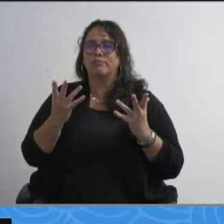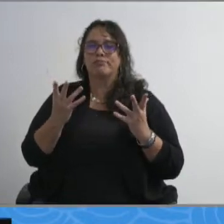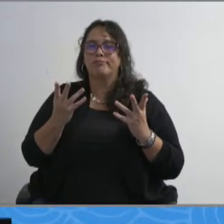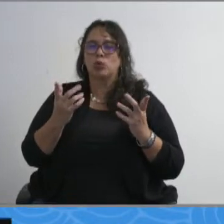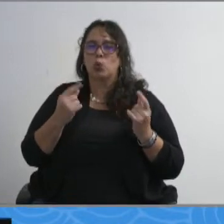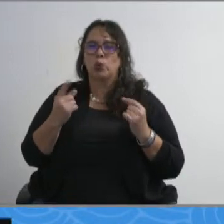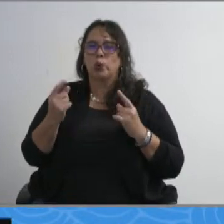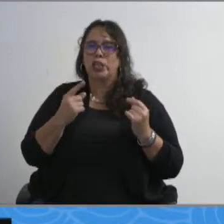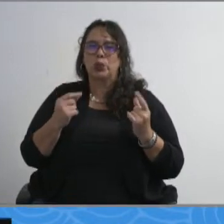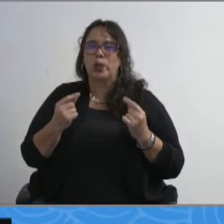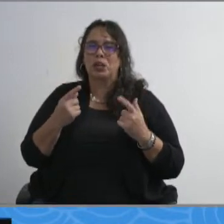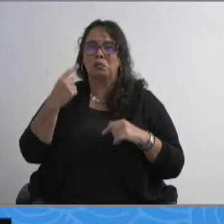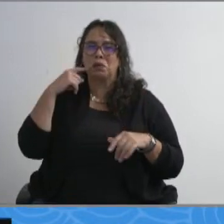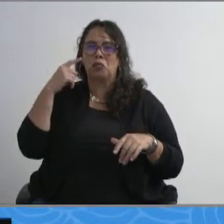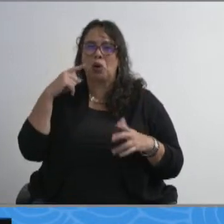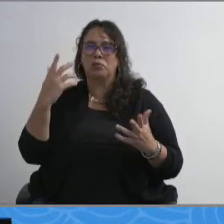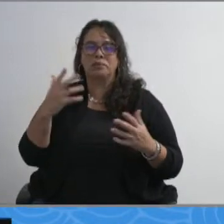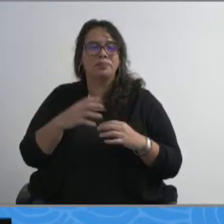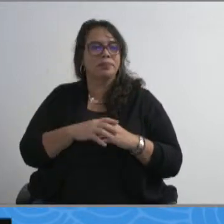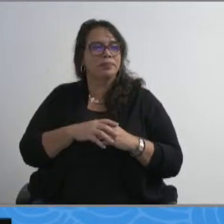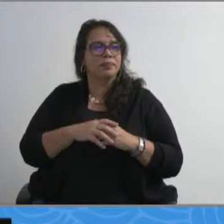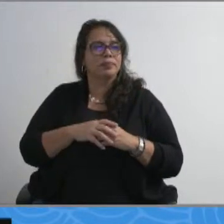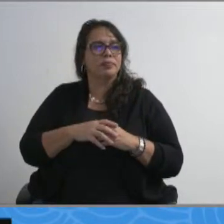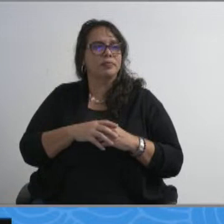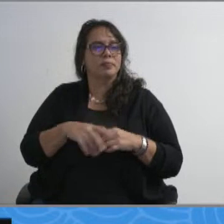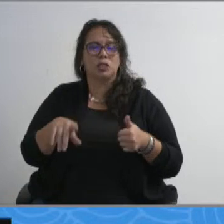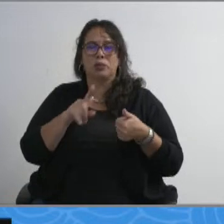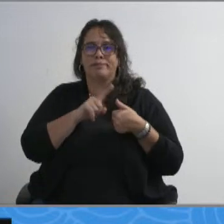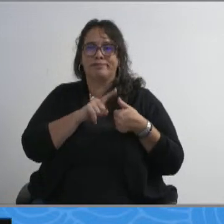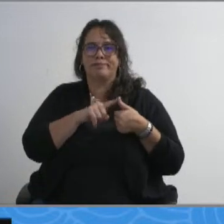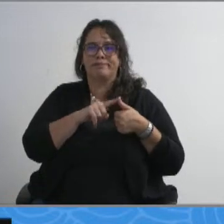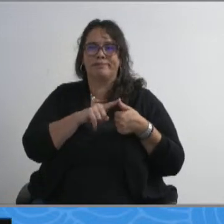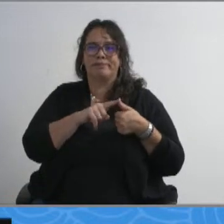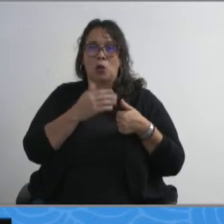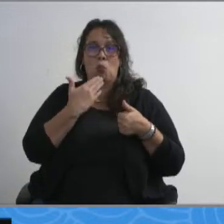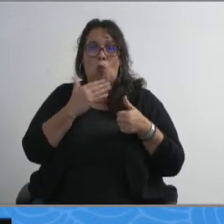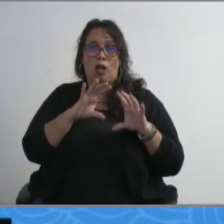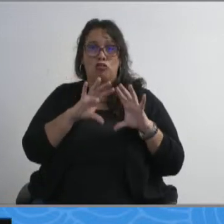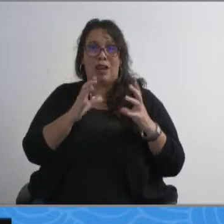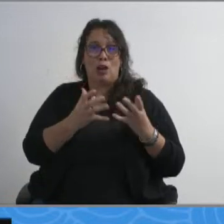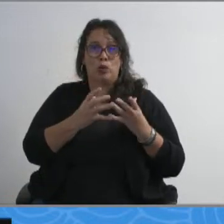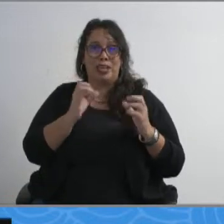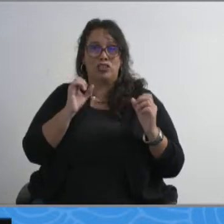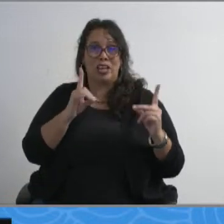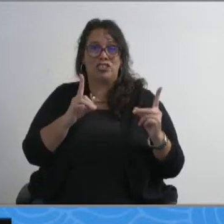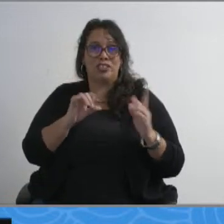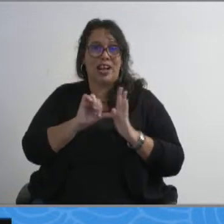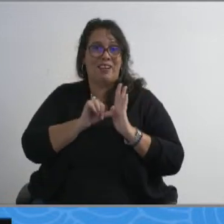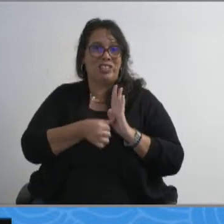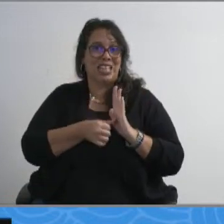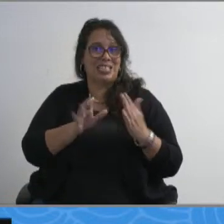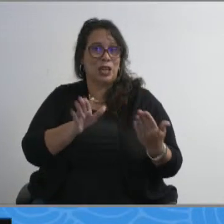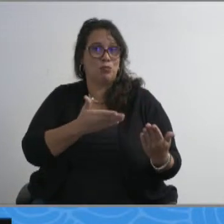or budgeting for well-rounded education. We're emphasizing music, and we are really emphasizing